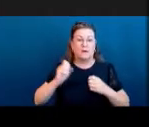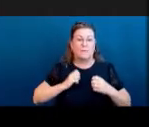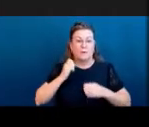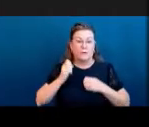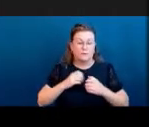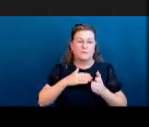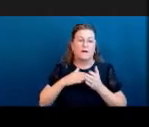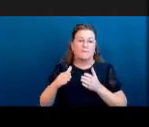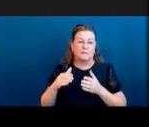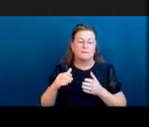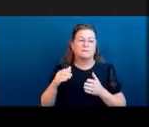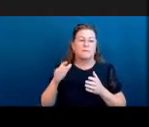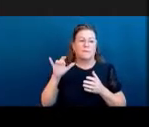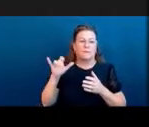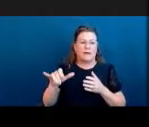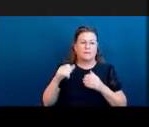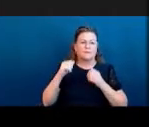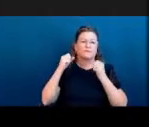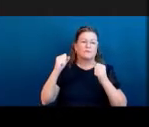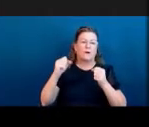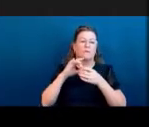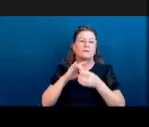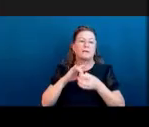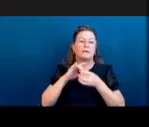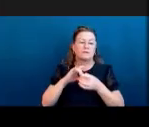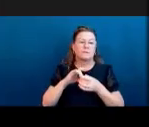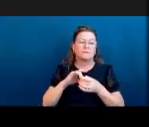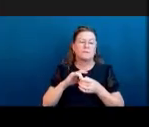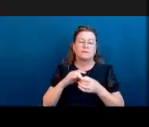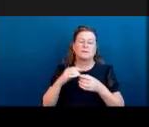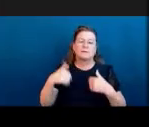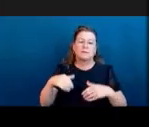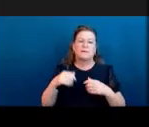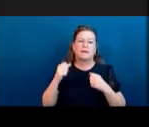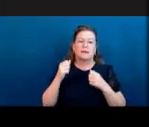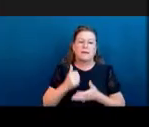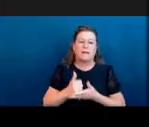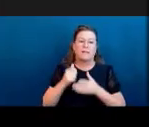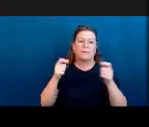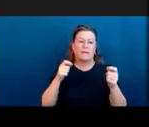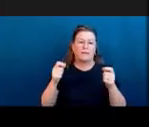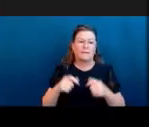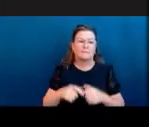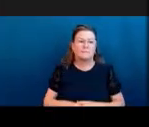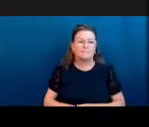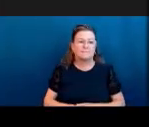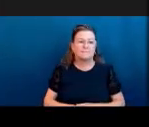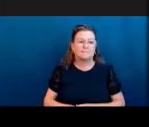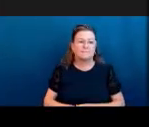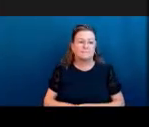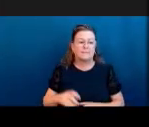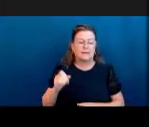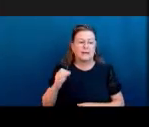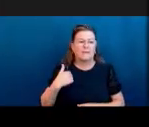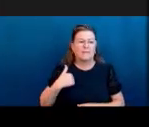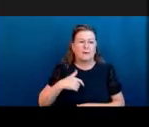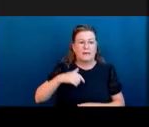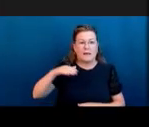times. And so that strong relationship can be incredibly regulating. If we haven't built a relationship with feeding yet,